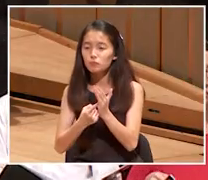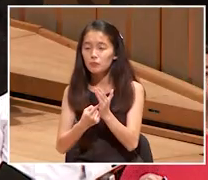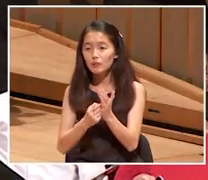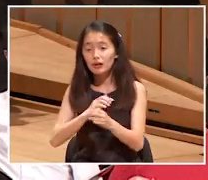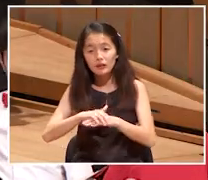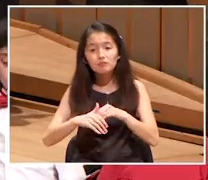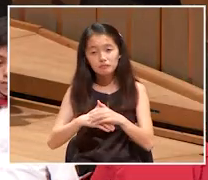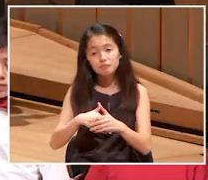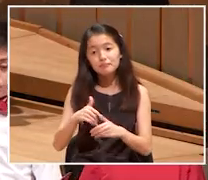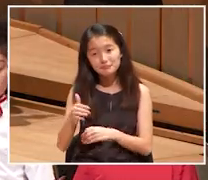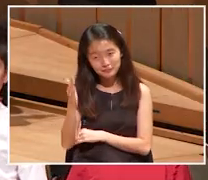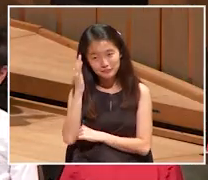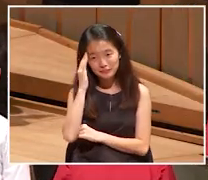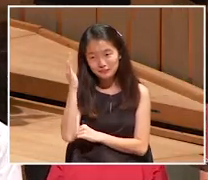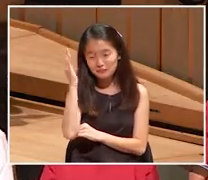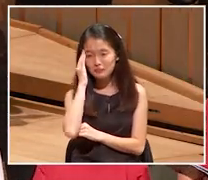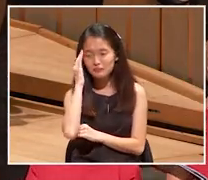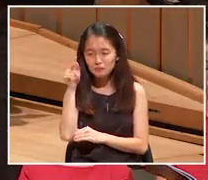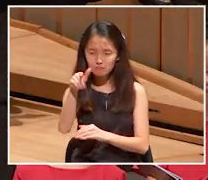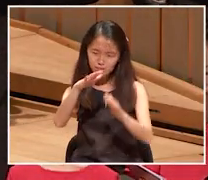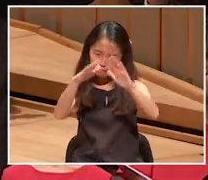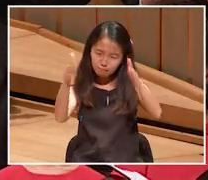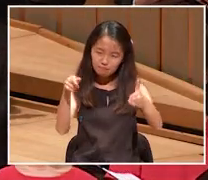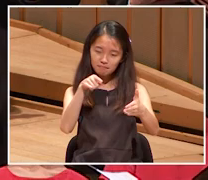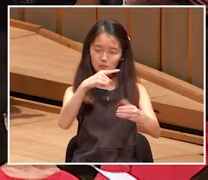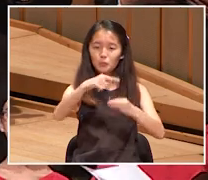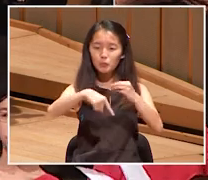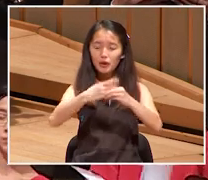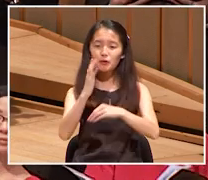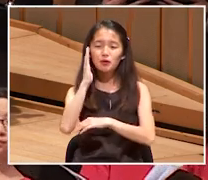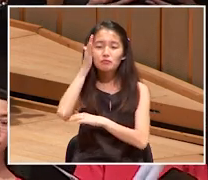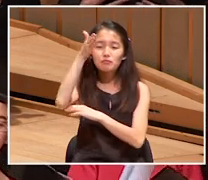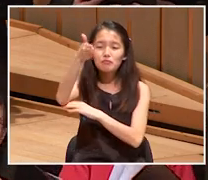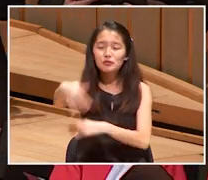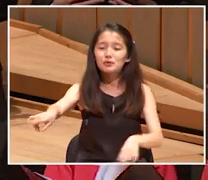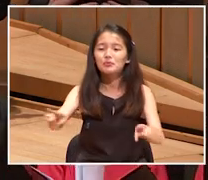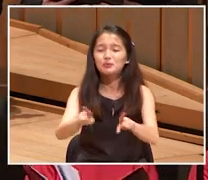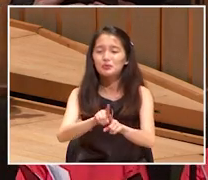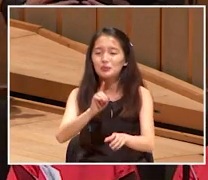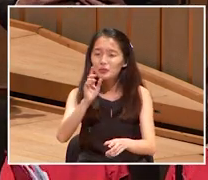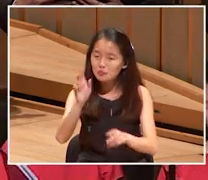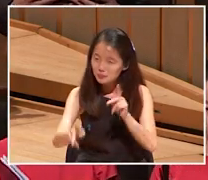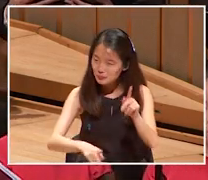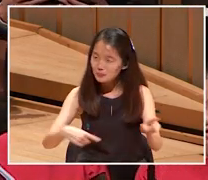There is comfort in the knowledge That home’s about its people too